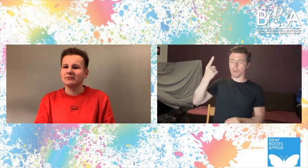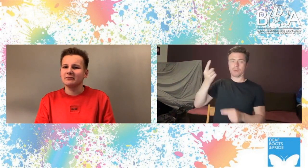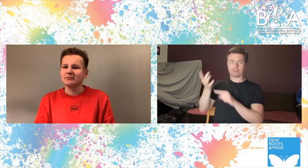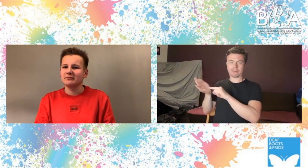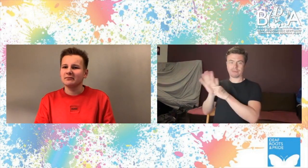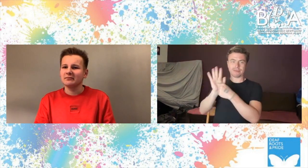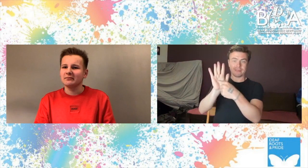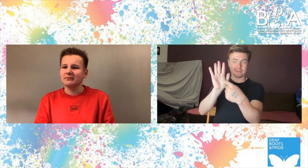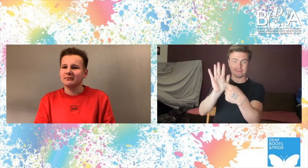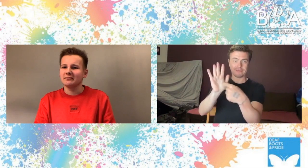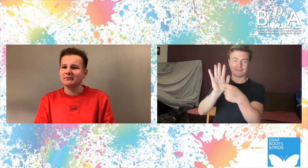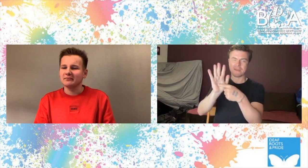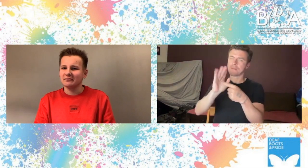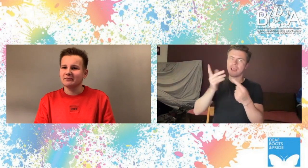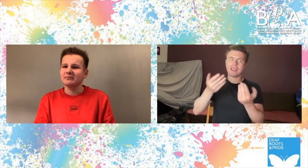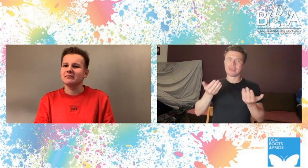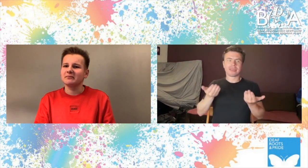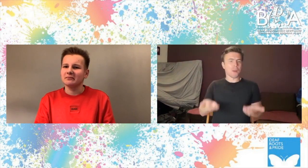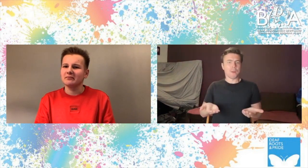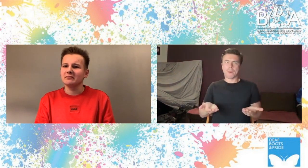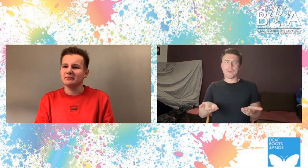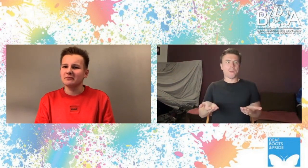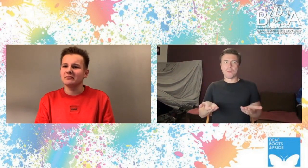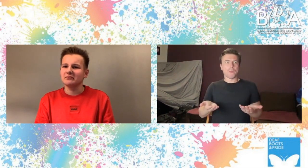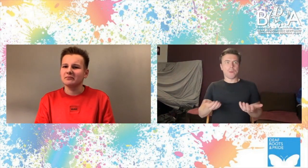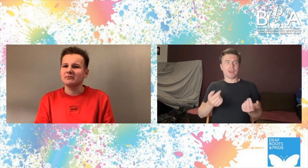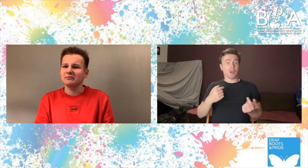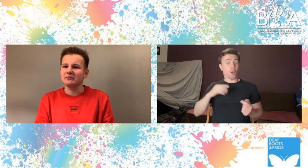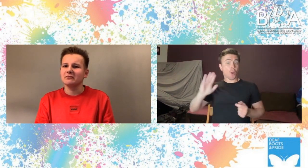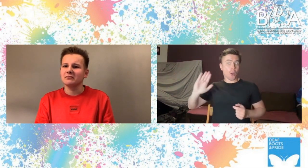ago I would’ve been able to show you one thing, but now I think that all of my